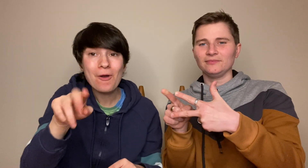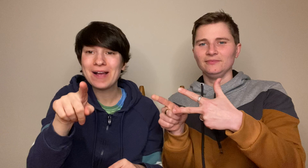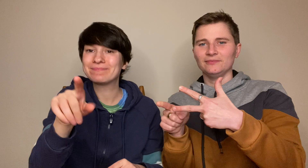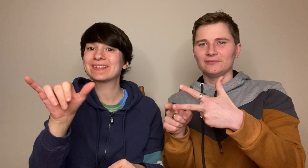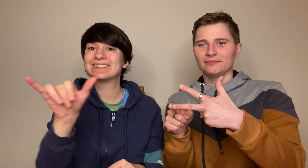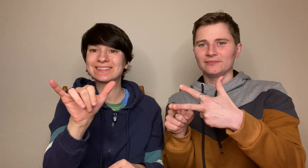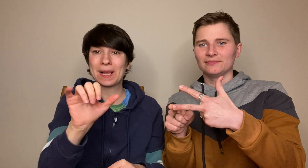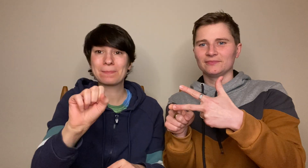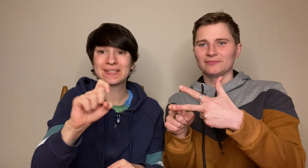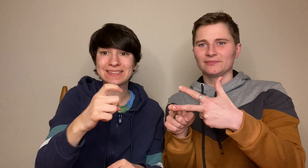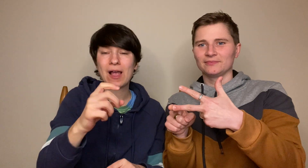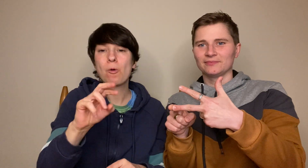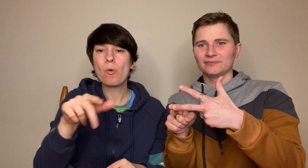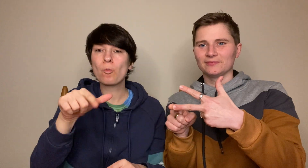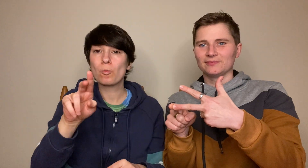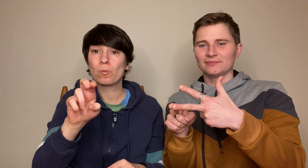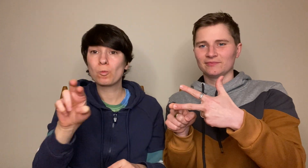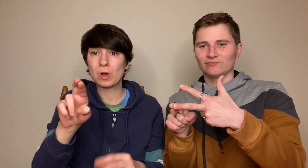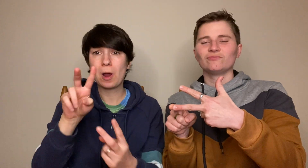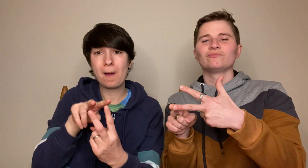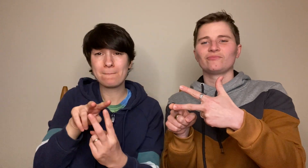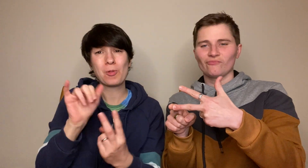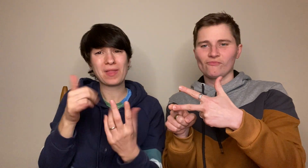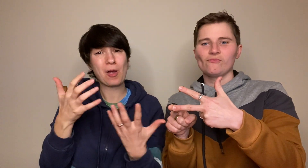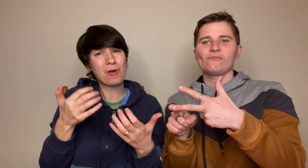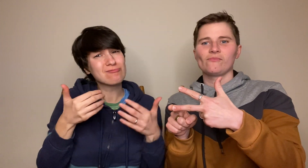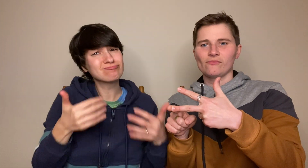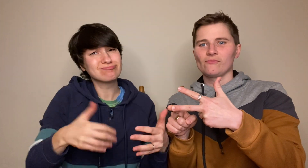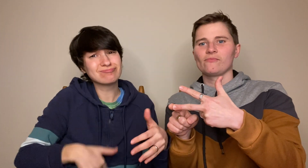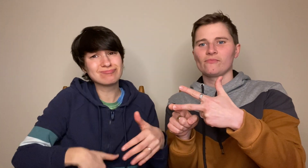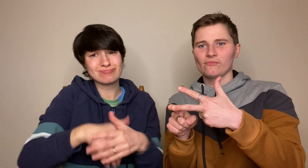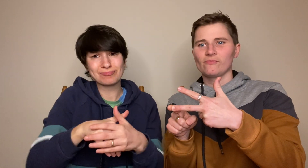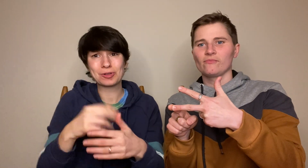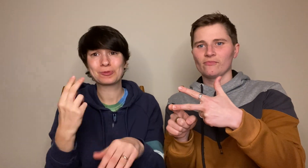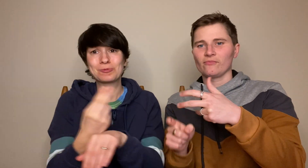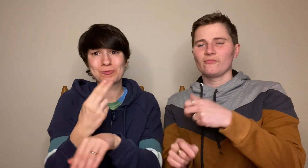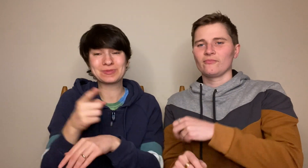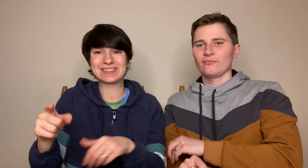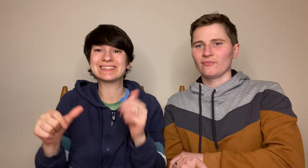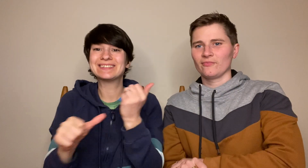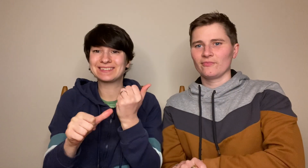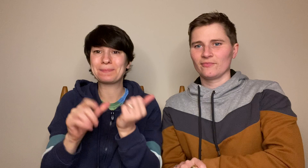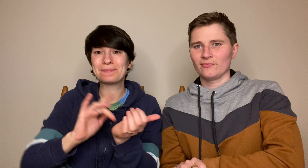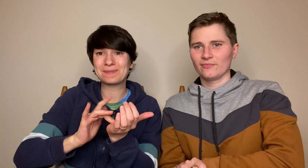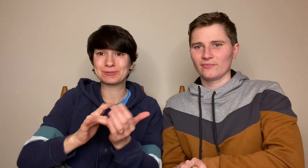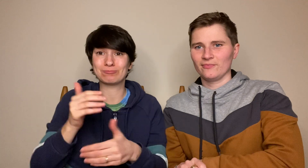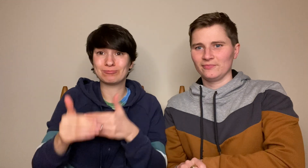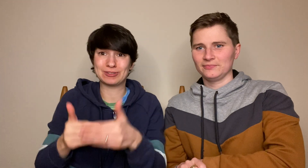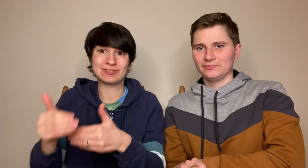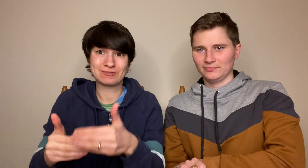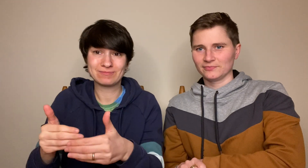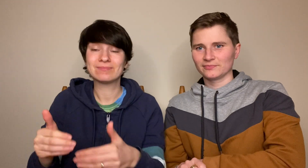or you're a same-sex or queer couple hoping to have a child biologically by way of assisted medical procedures,